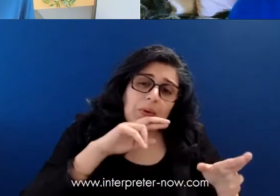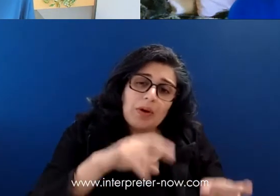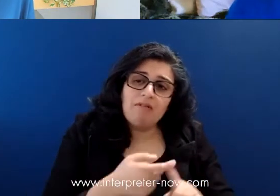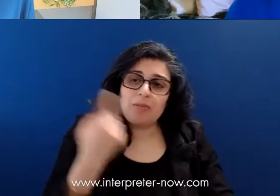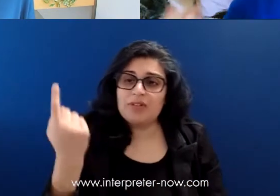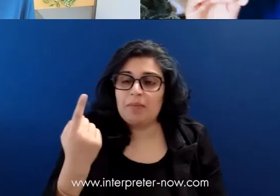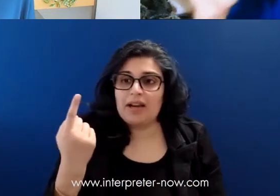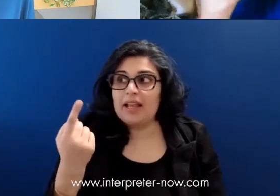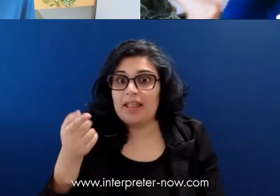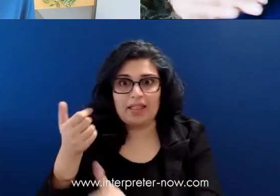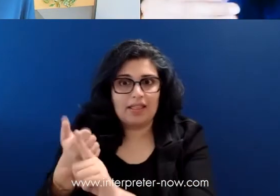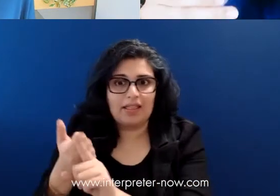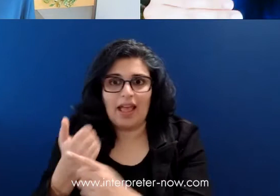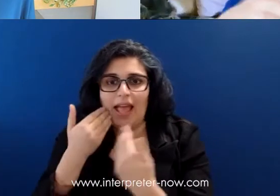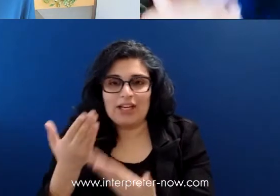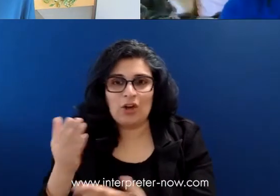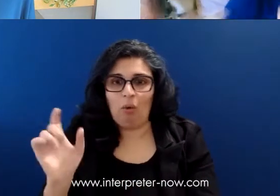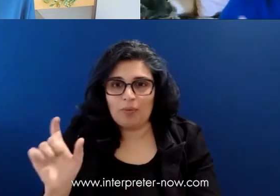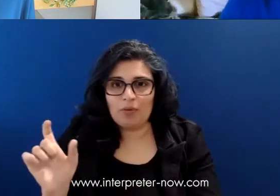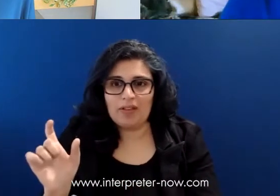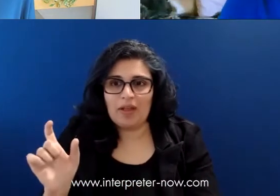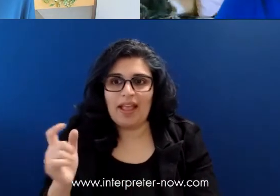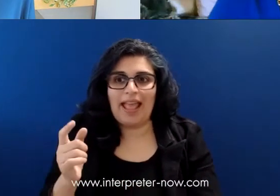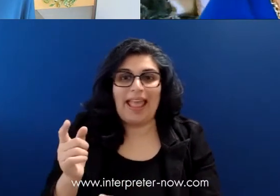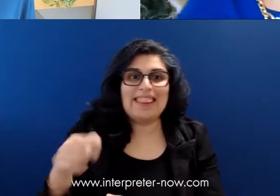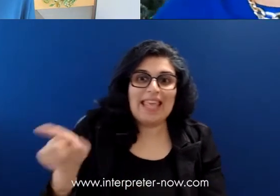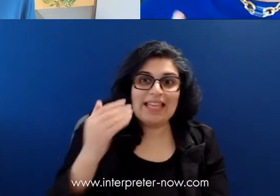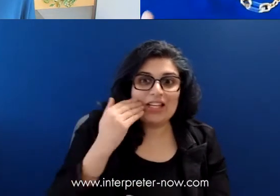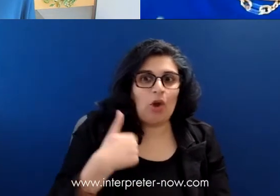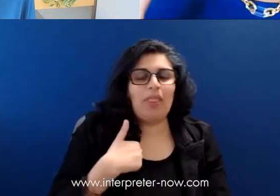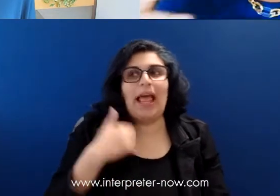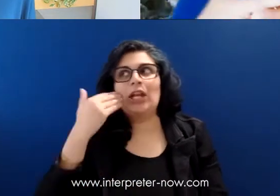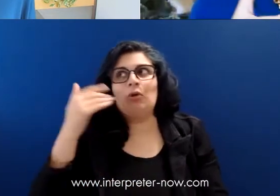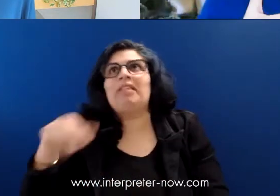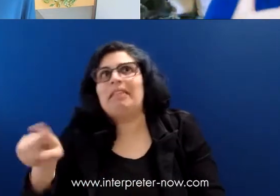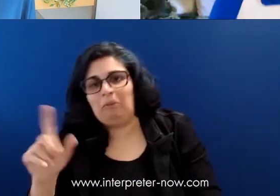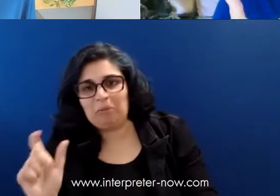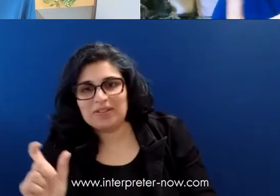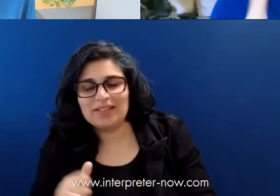know was Muslim, but also, they didn't know that I knew, and we were able to connect in